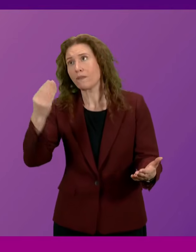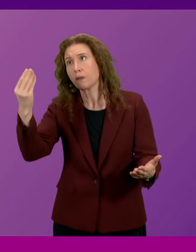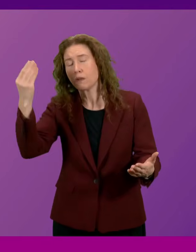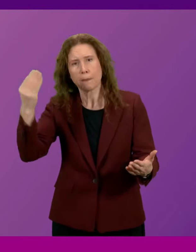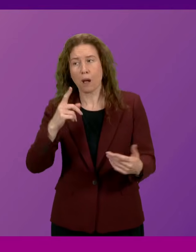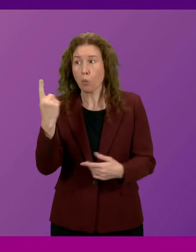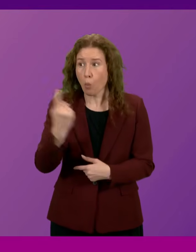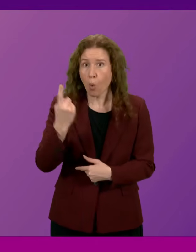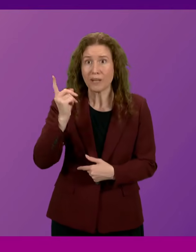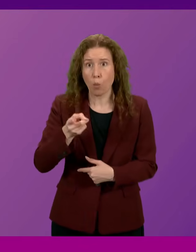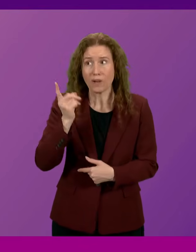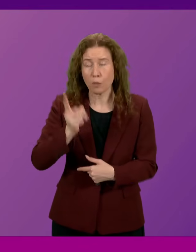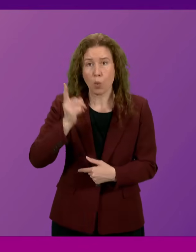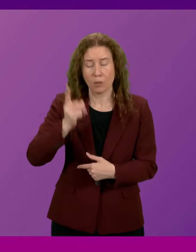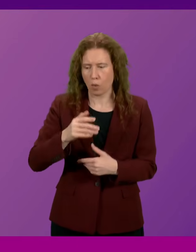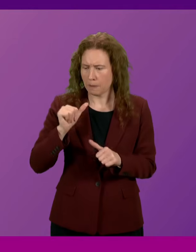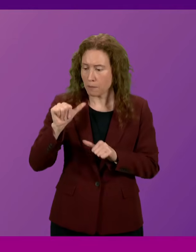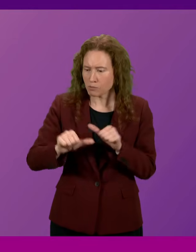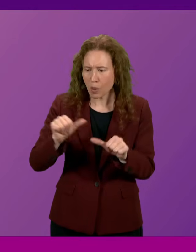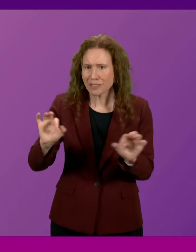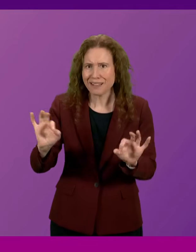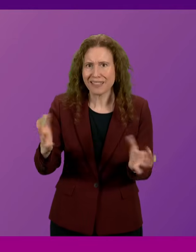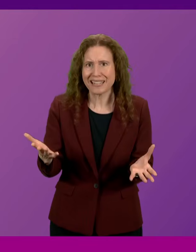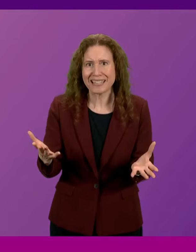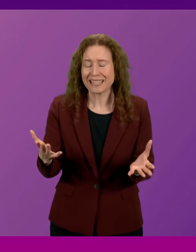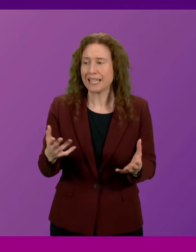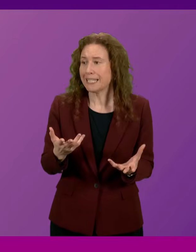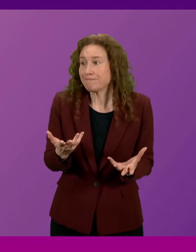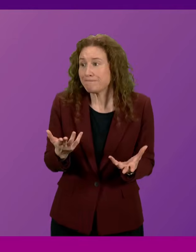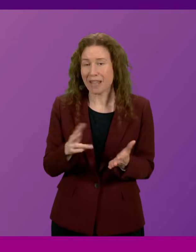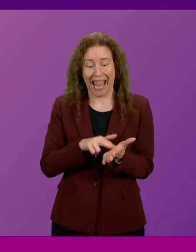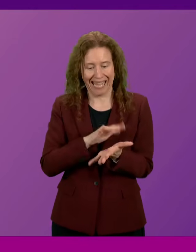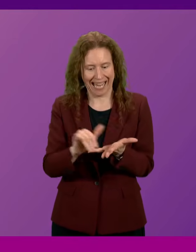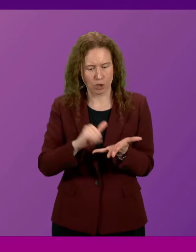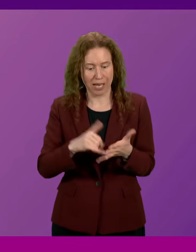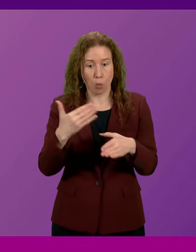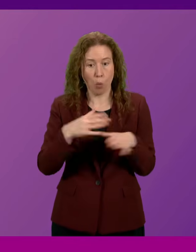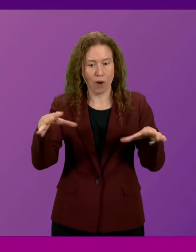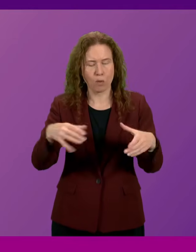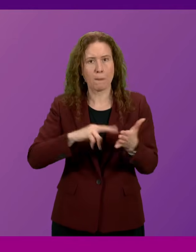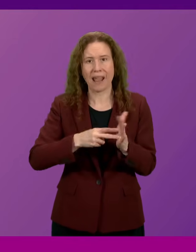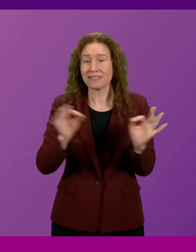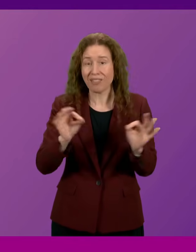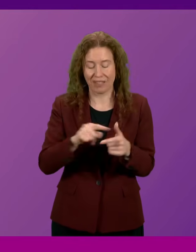coming and progress never arrives. There is no NHS workforce plan and no end to delayed discharge,